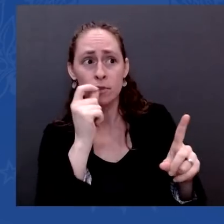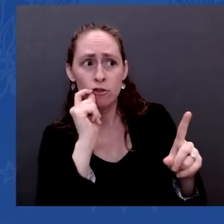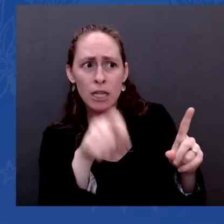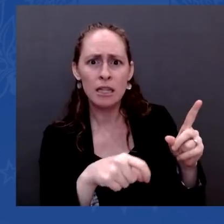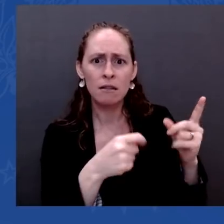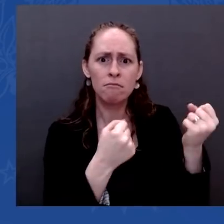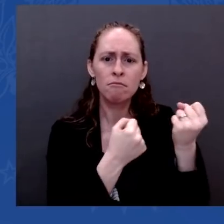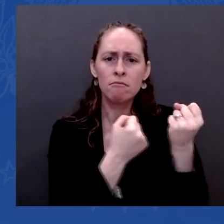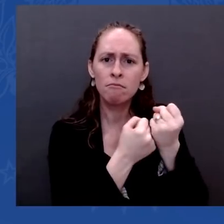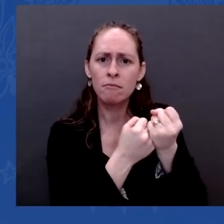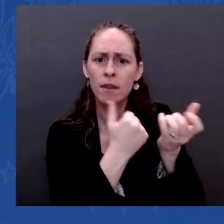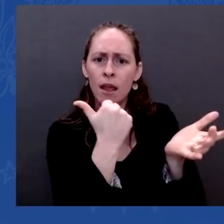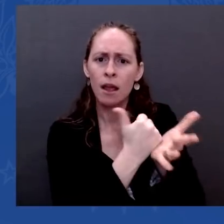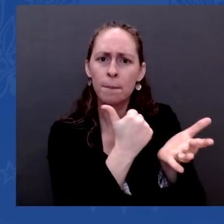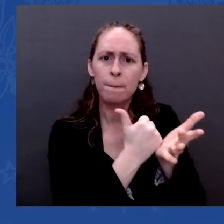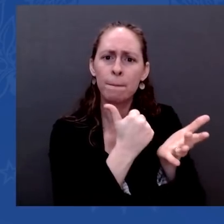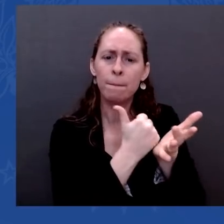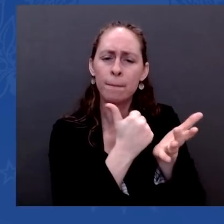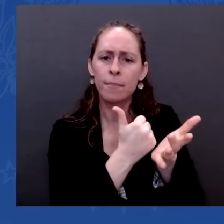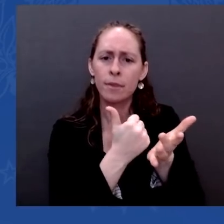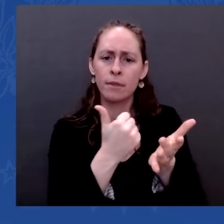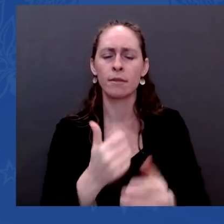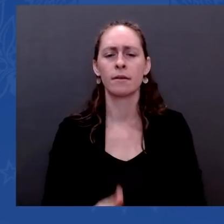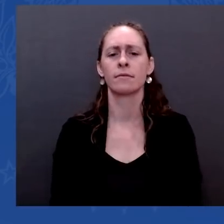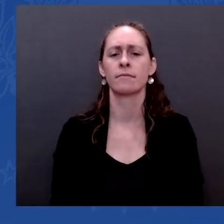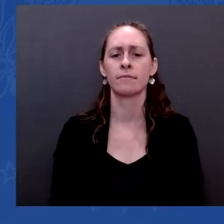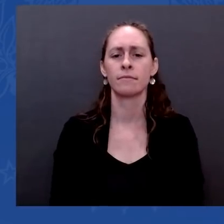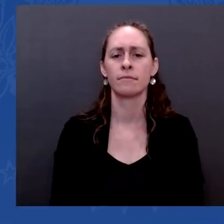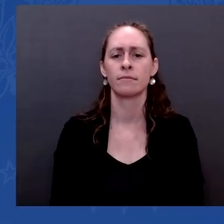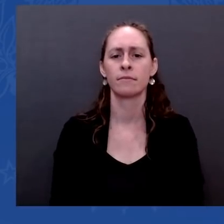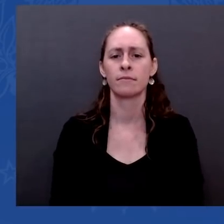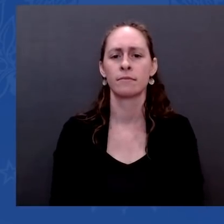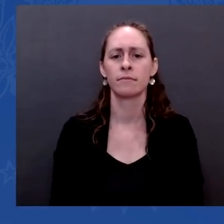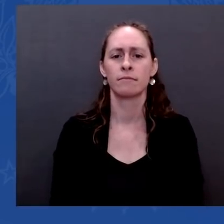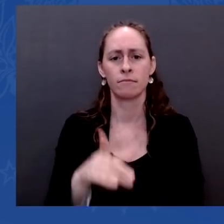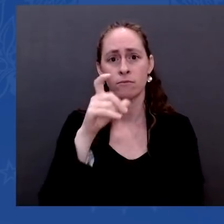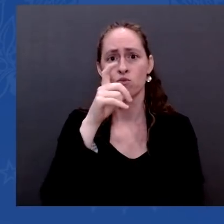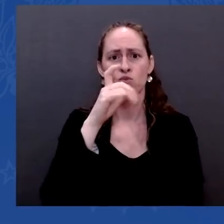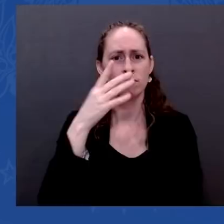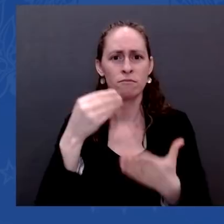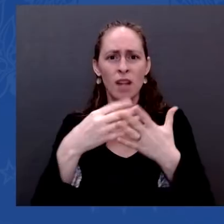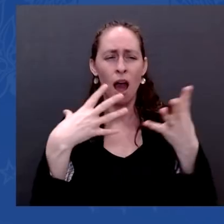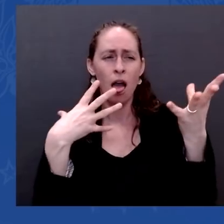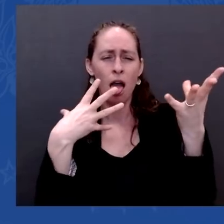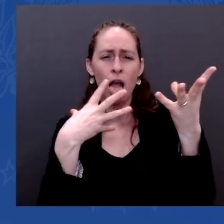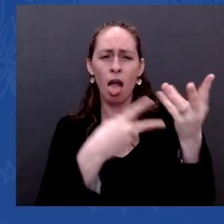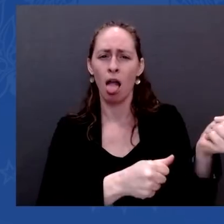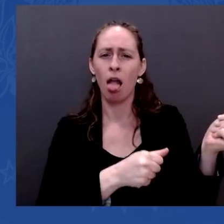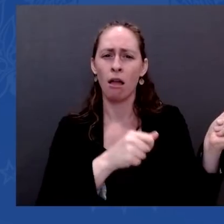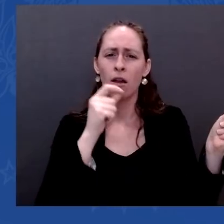Germany has been in the forefront of making sure -- providing economic assistance. You also asked the question --